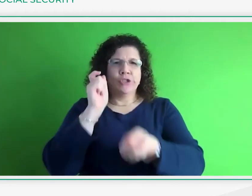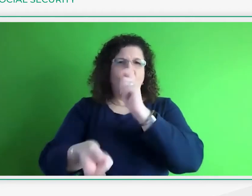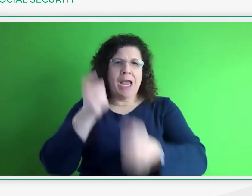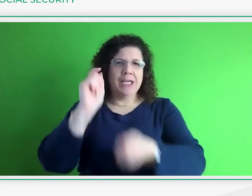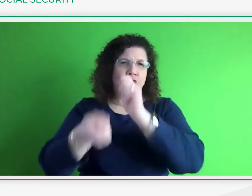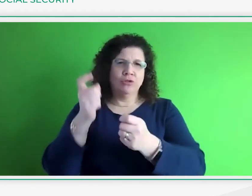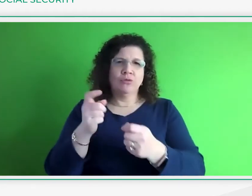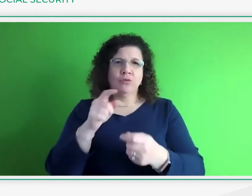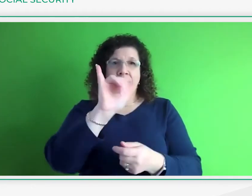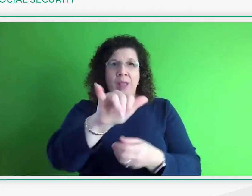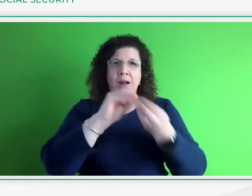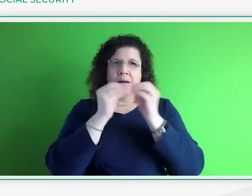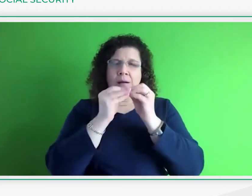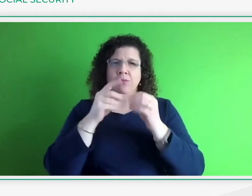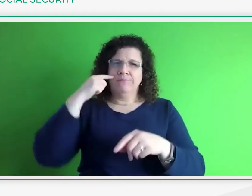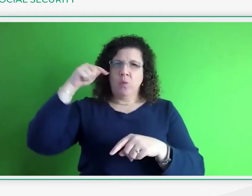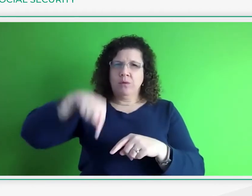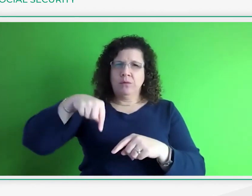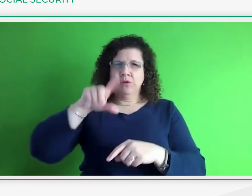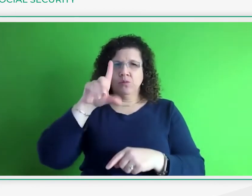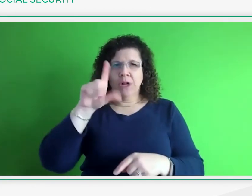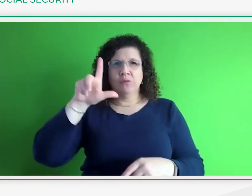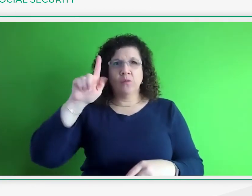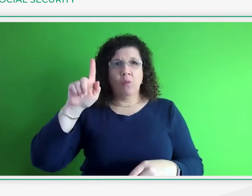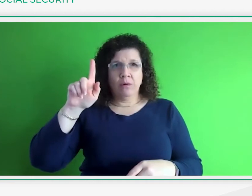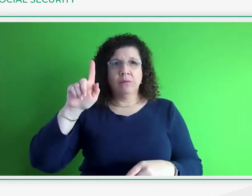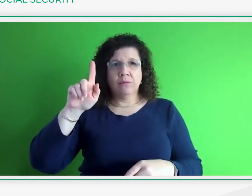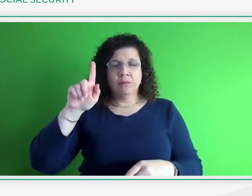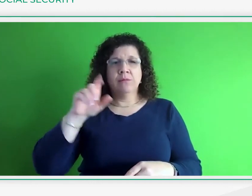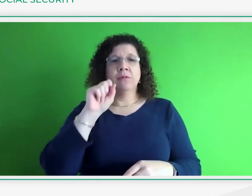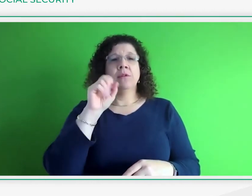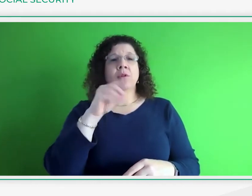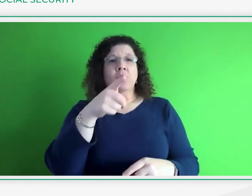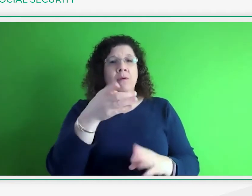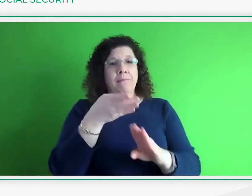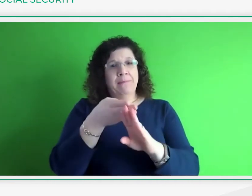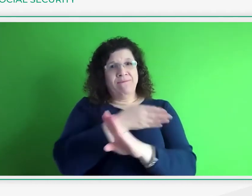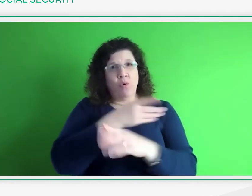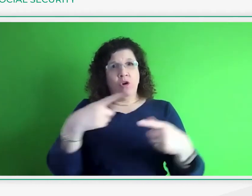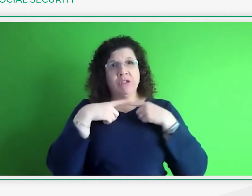They're always typically changing that number. But this number is for currently, 2021.